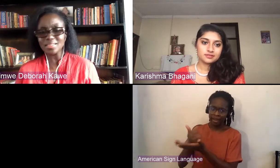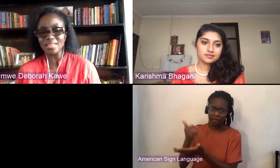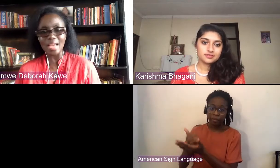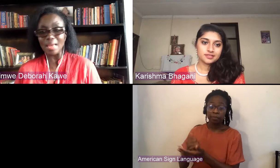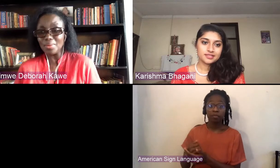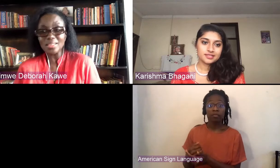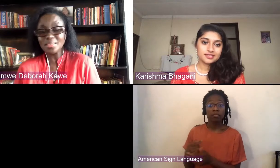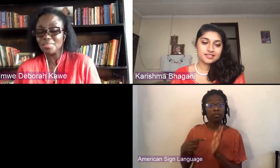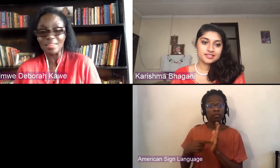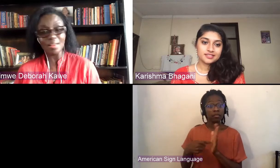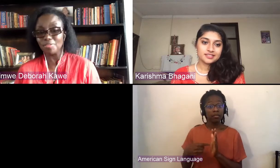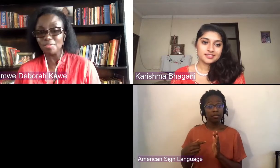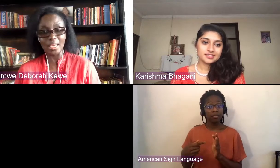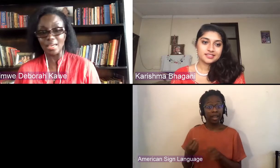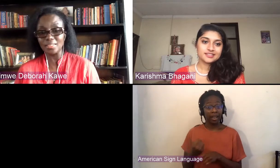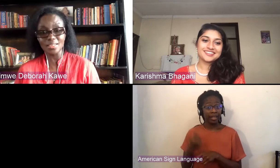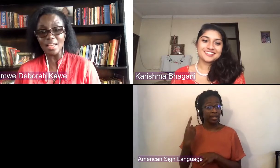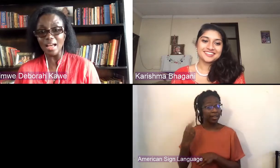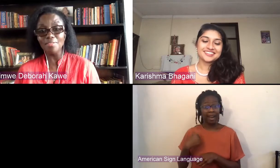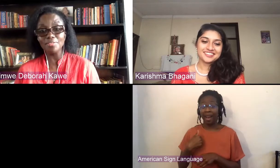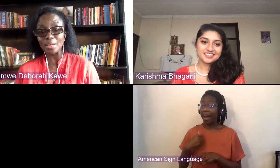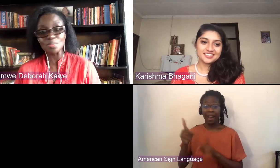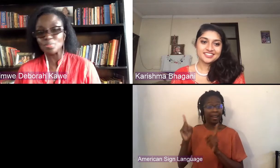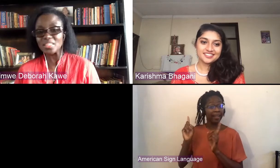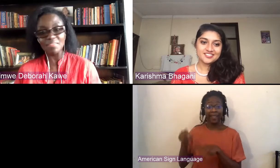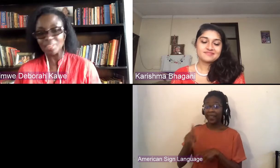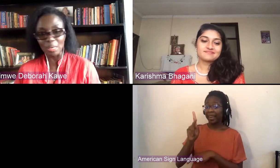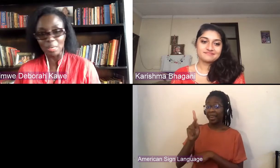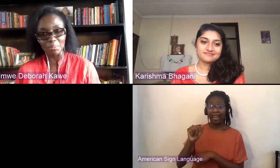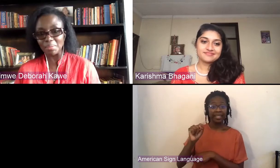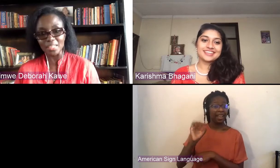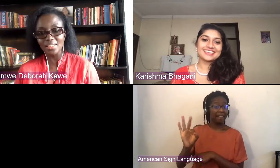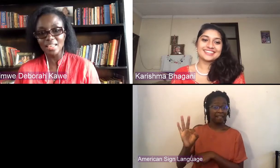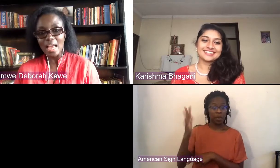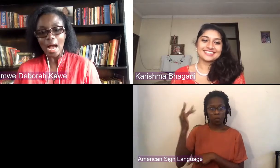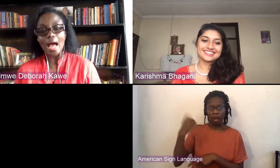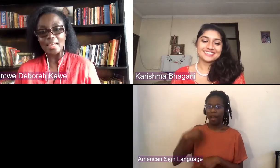I wasn't even there for KITF. I was busy having my baby and I,